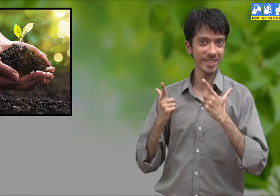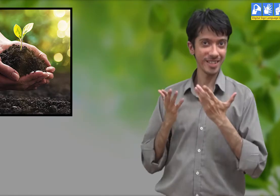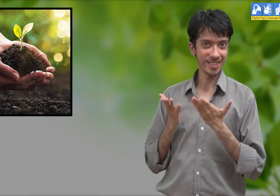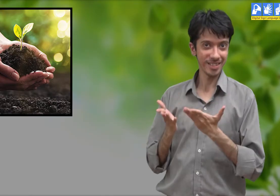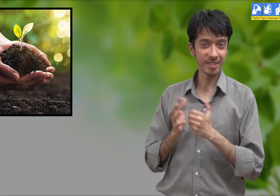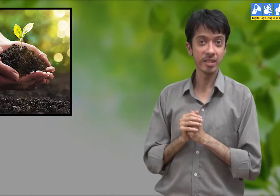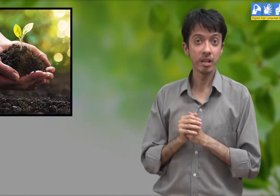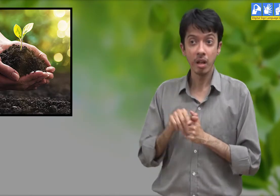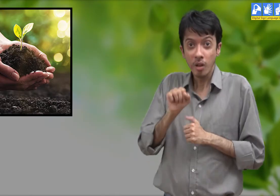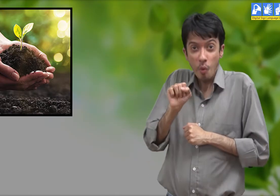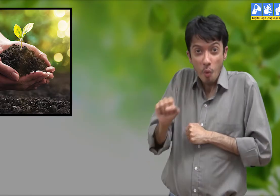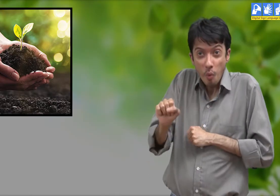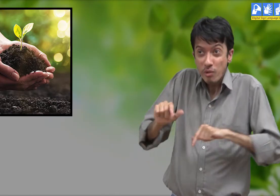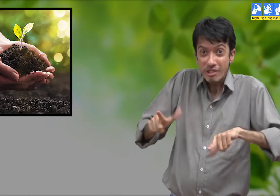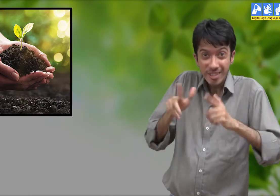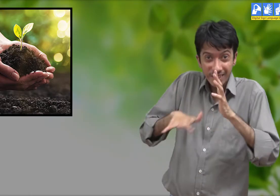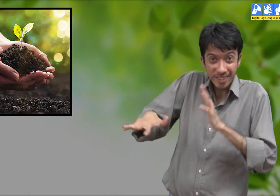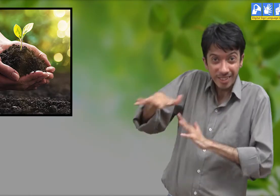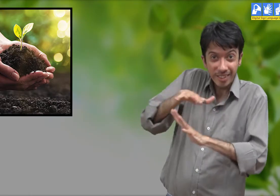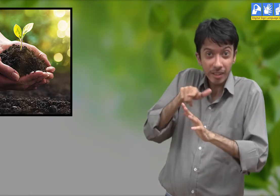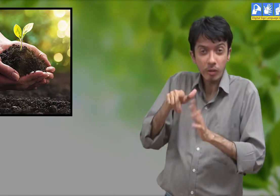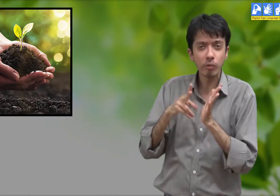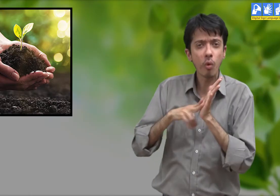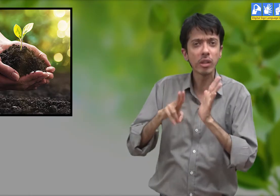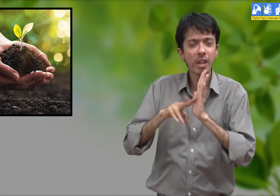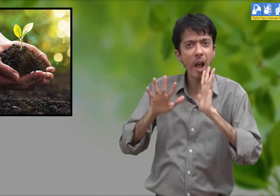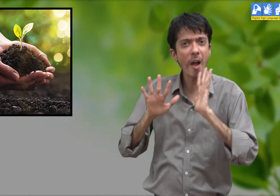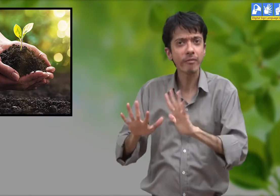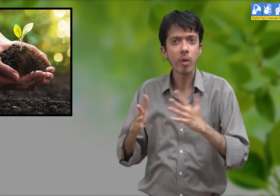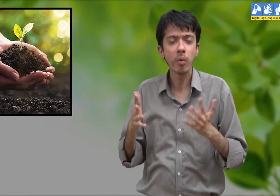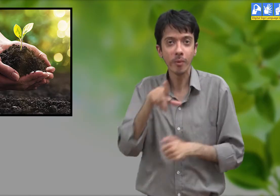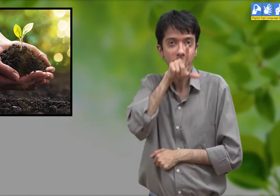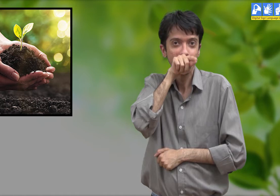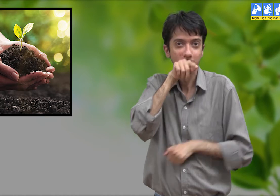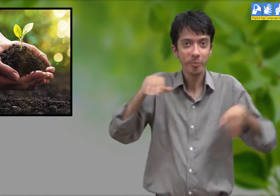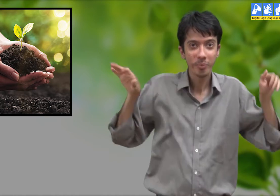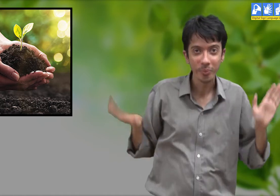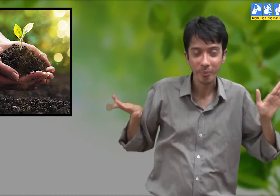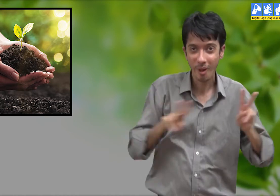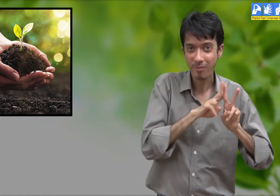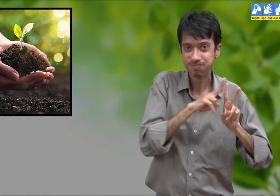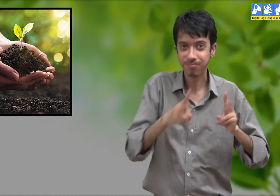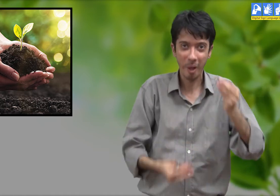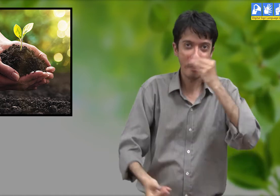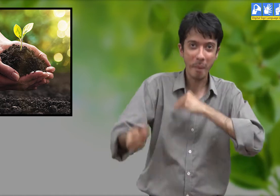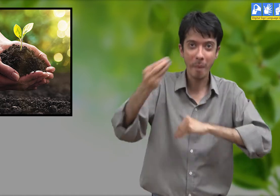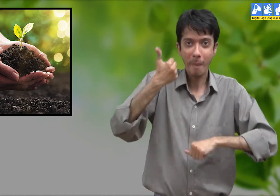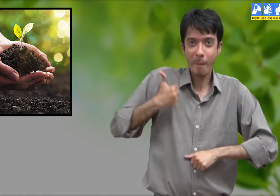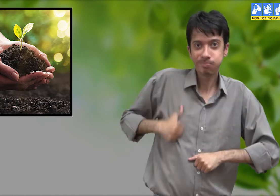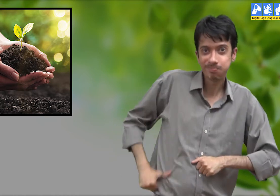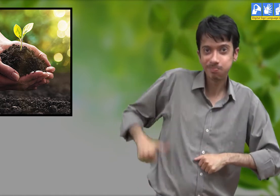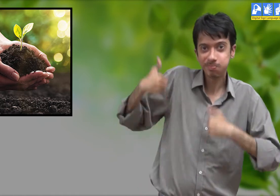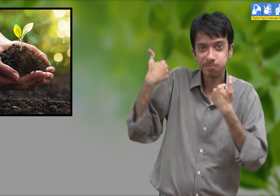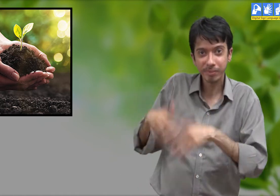Forests and wildlife activists who want to see the forest in their original form.